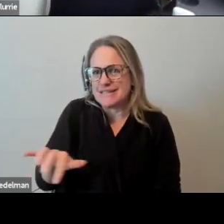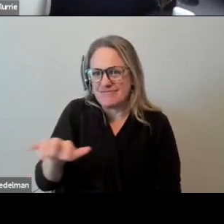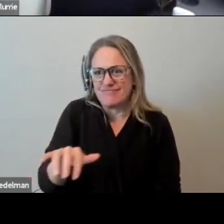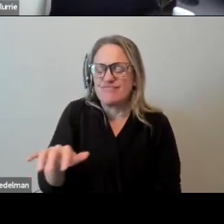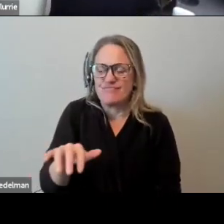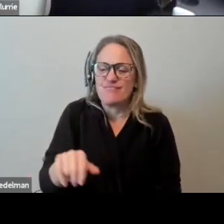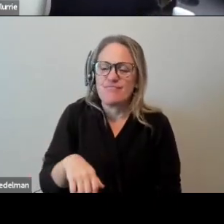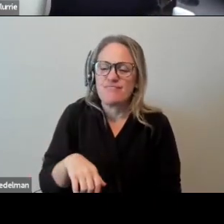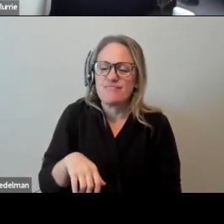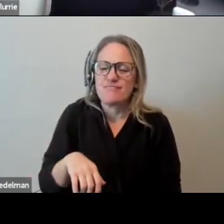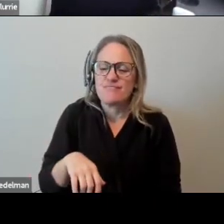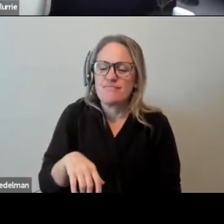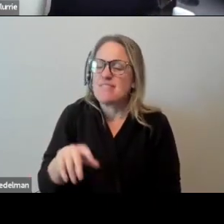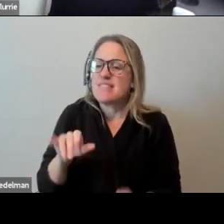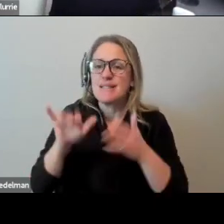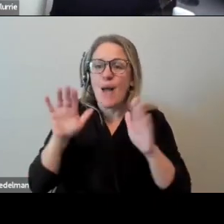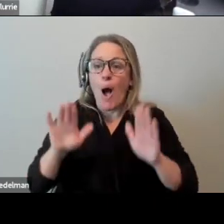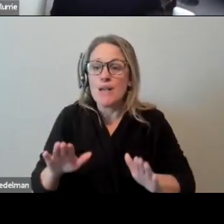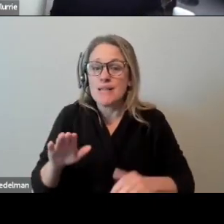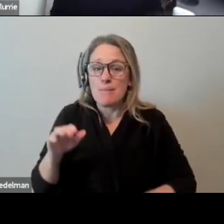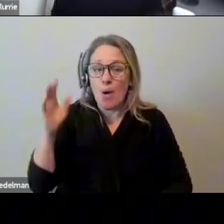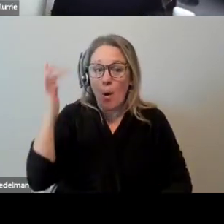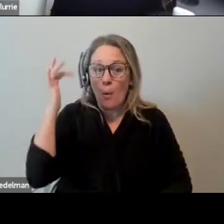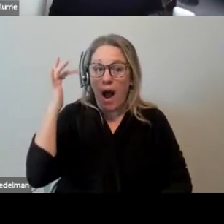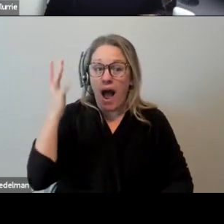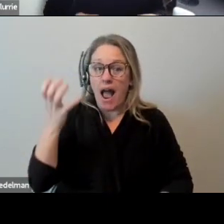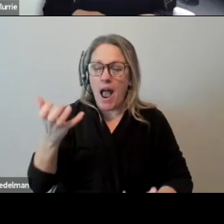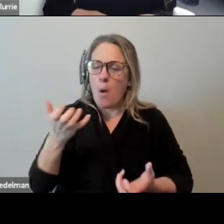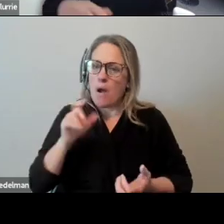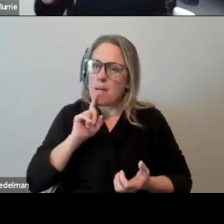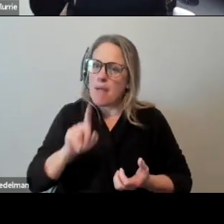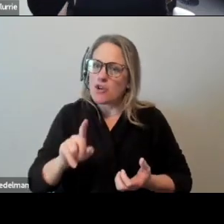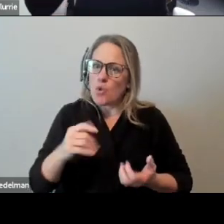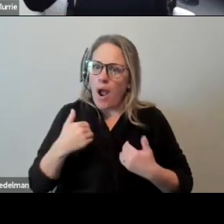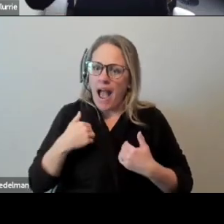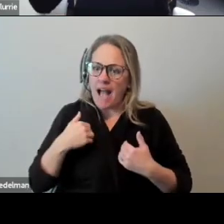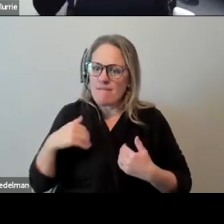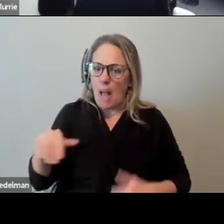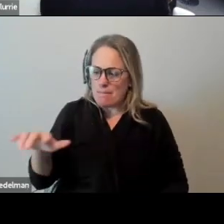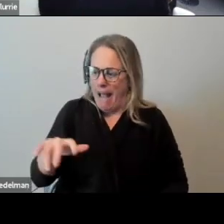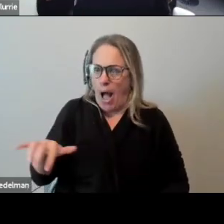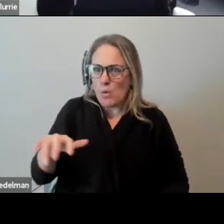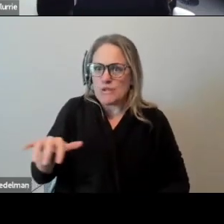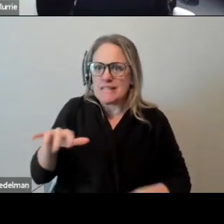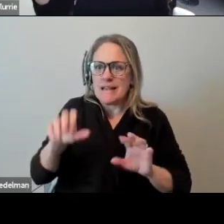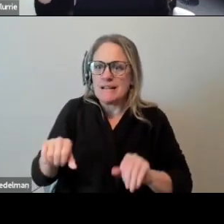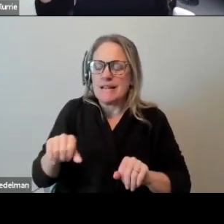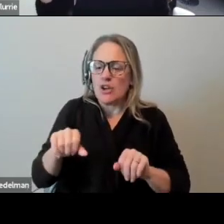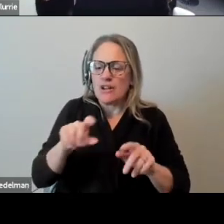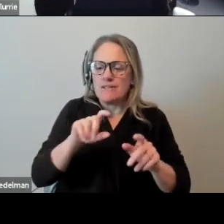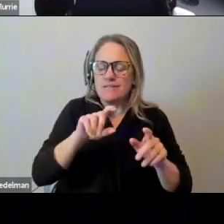because we wanted to make sure that we had a mouse that was also adaptive for different disabilities,